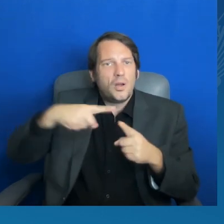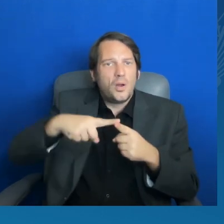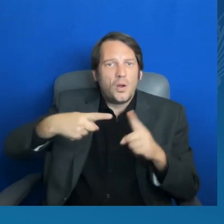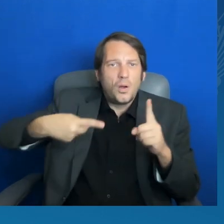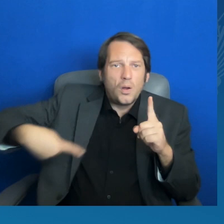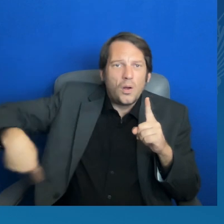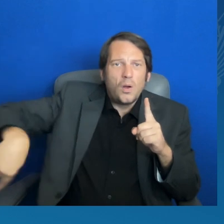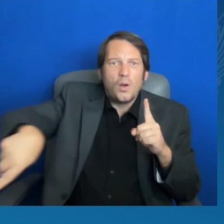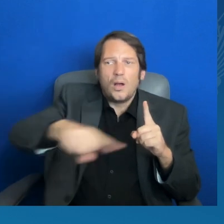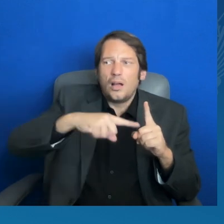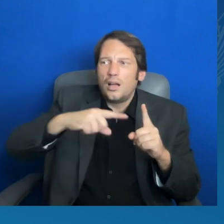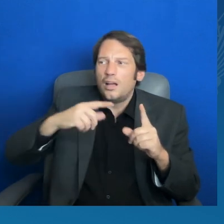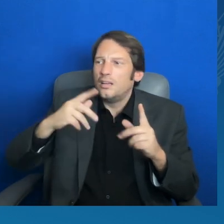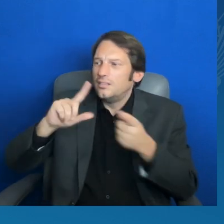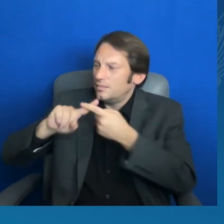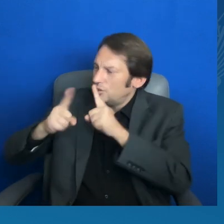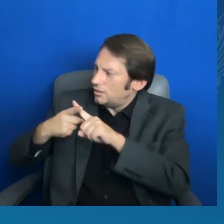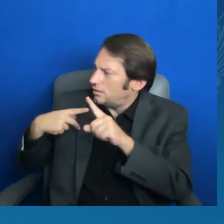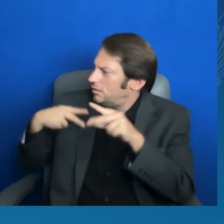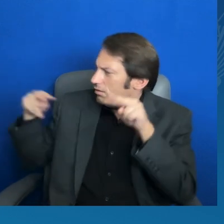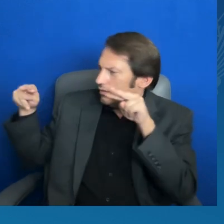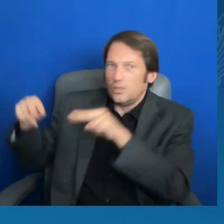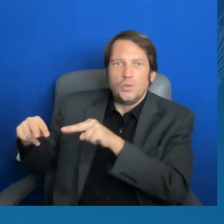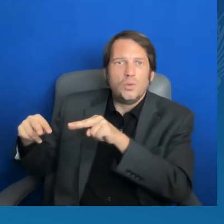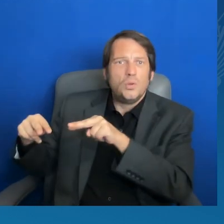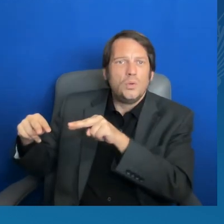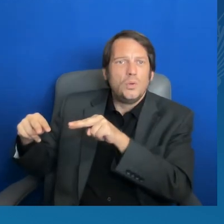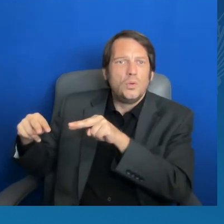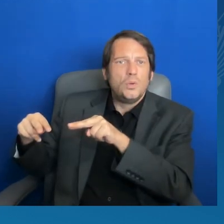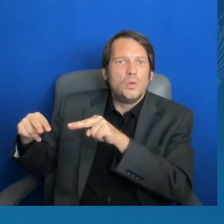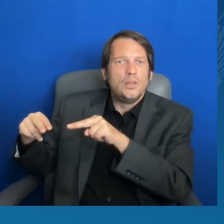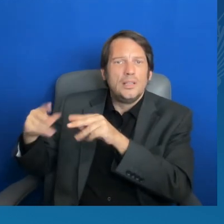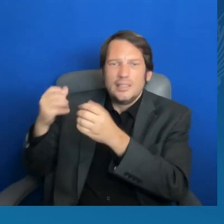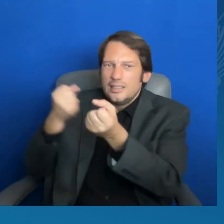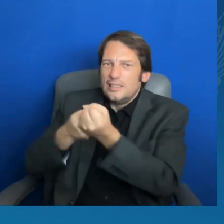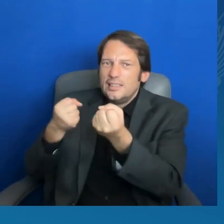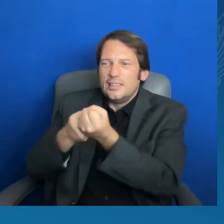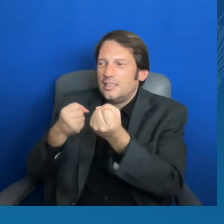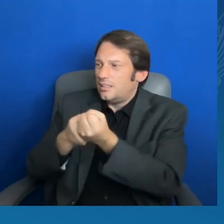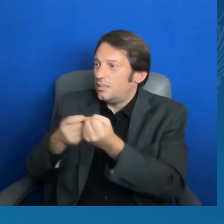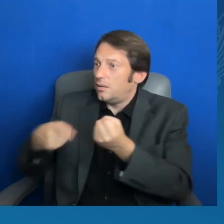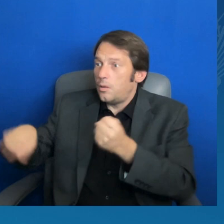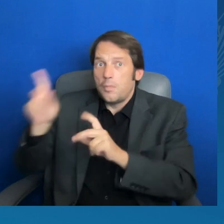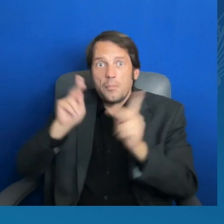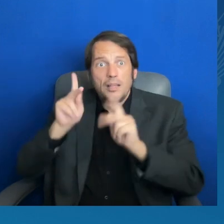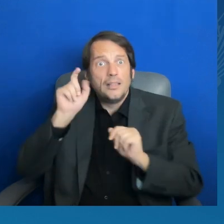the importance of people seeking help that is about dealing with the emotional trauma they have experienced.